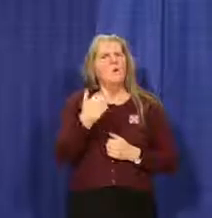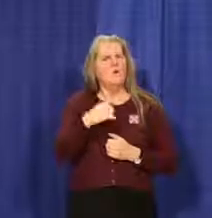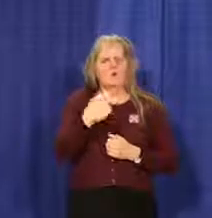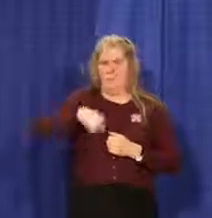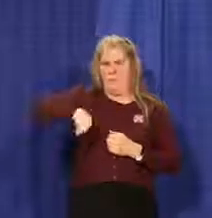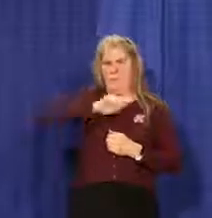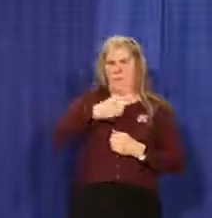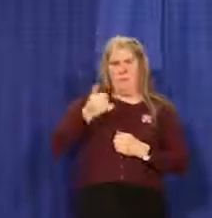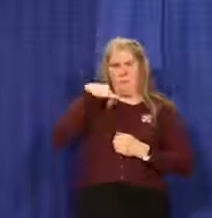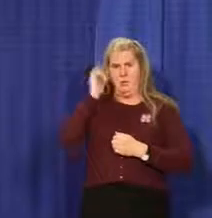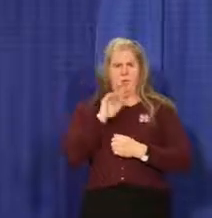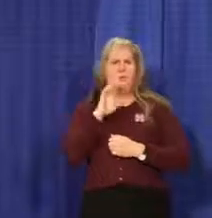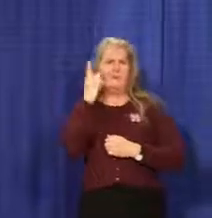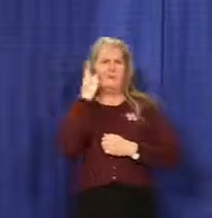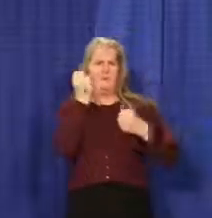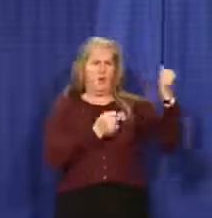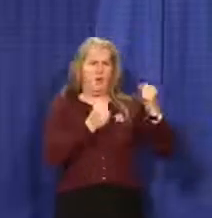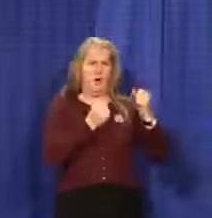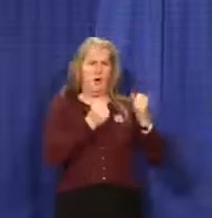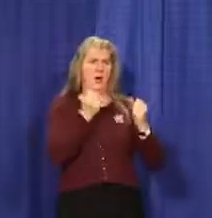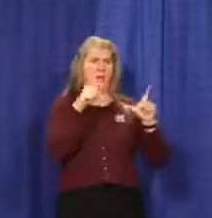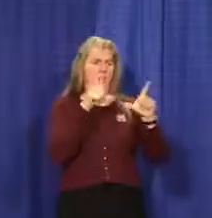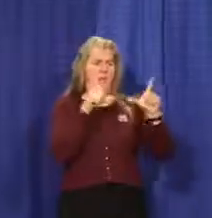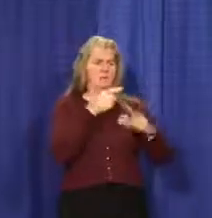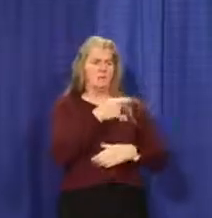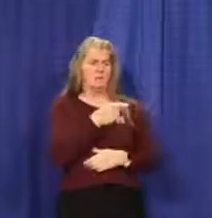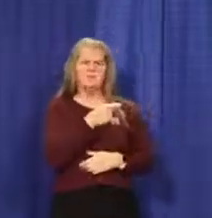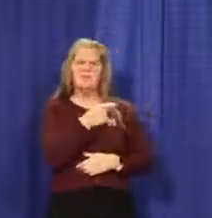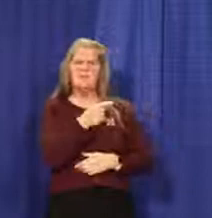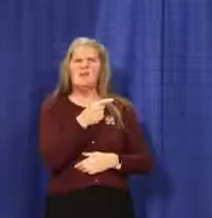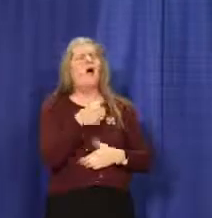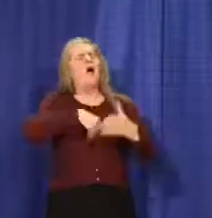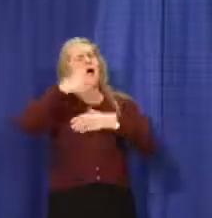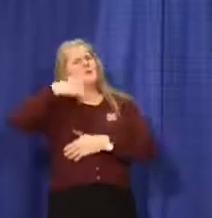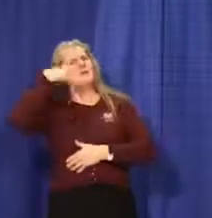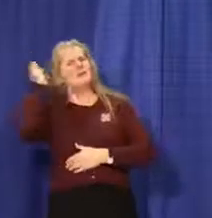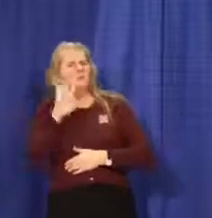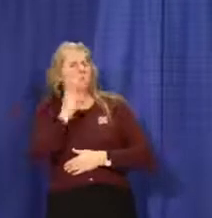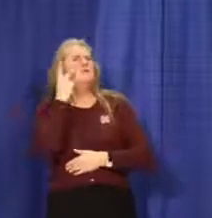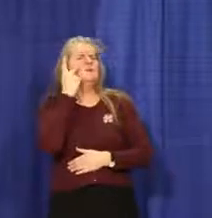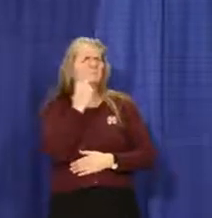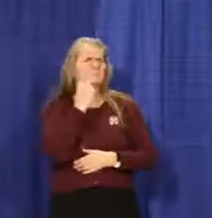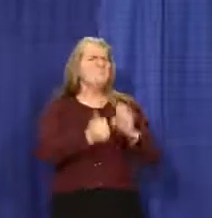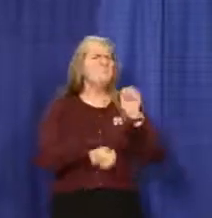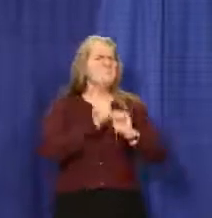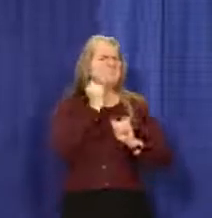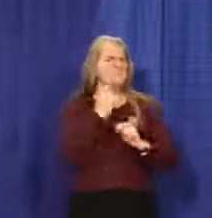individuals with licence plates from outside and most of them have a legitimate reason for being here.